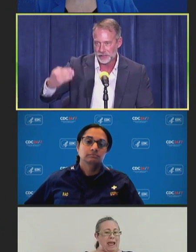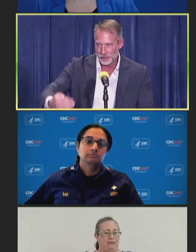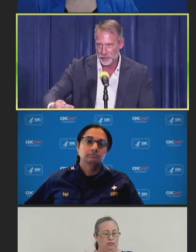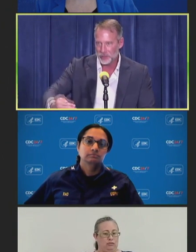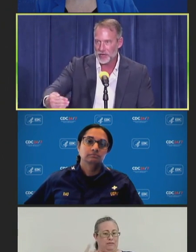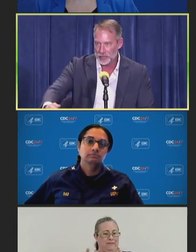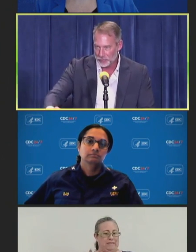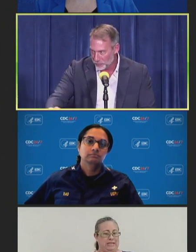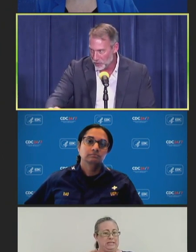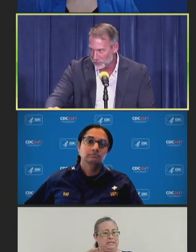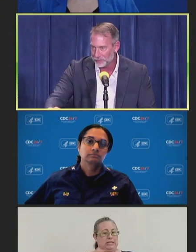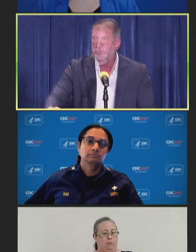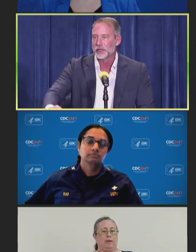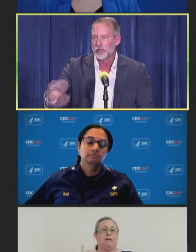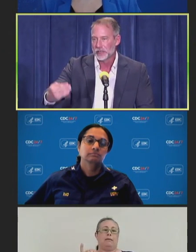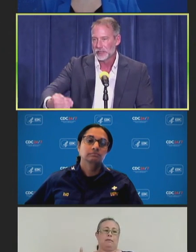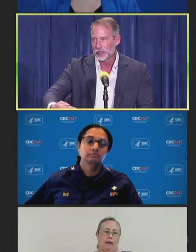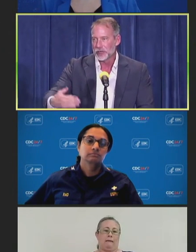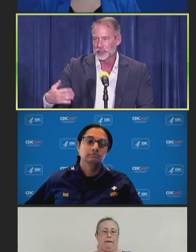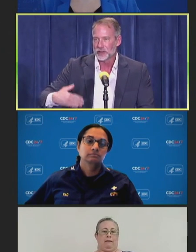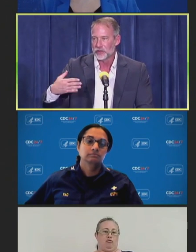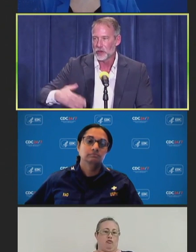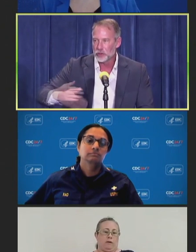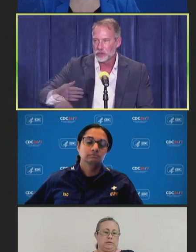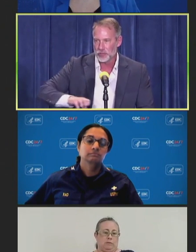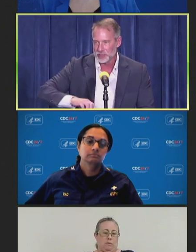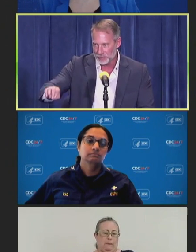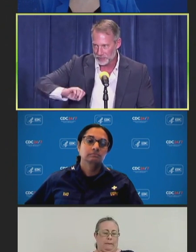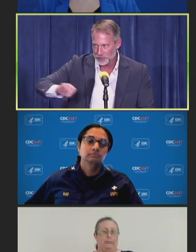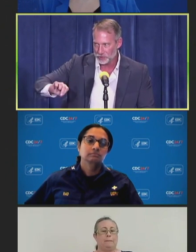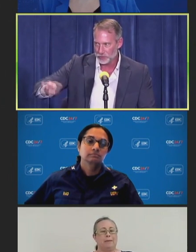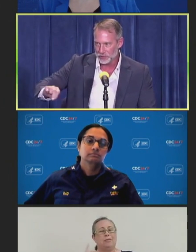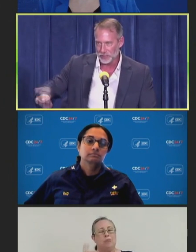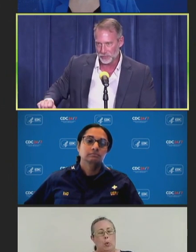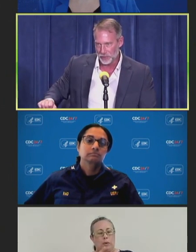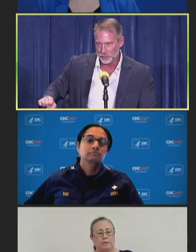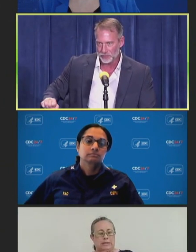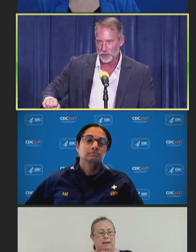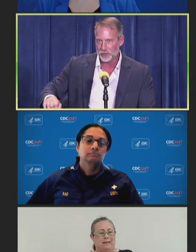you know, that can be a problem. So, those are the types of things where the stigma comes from. And